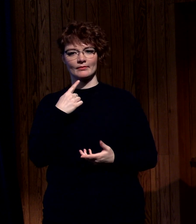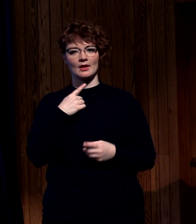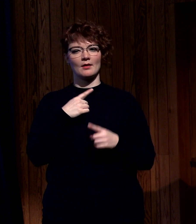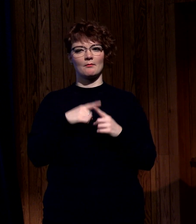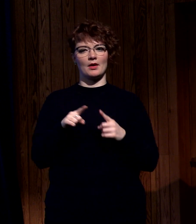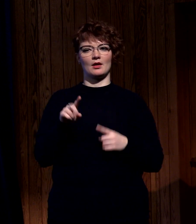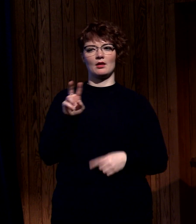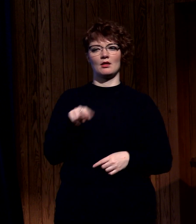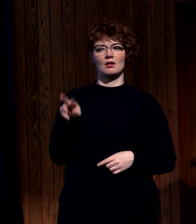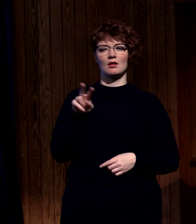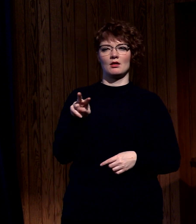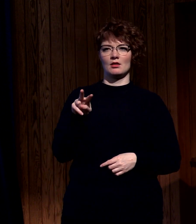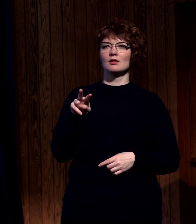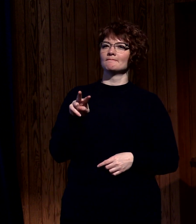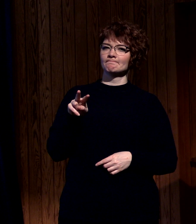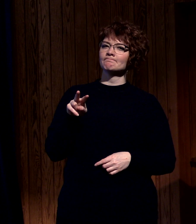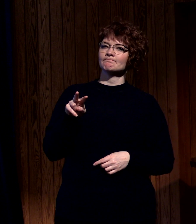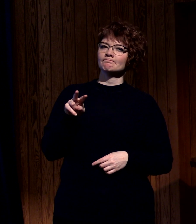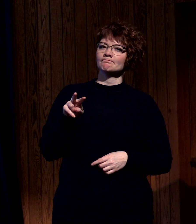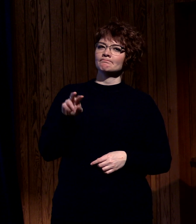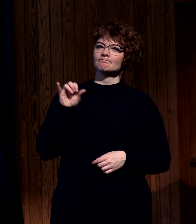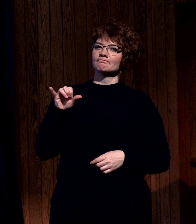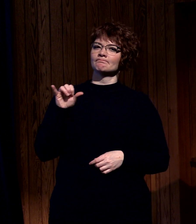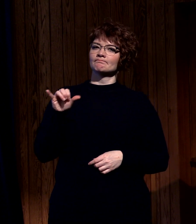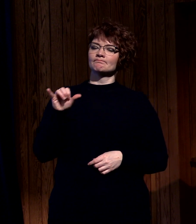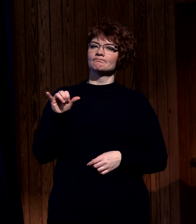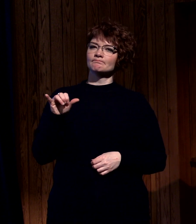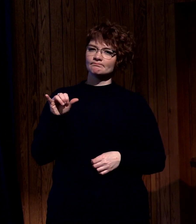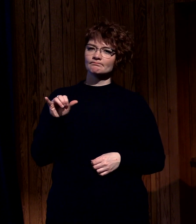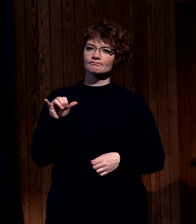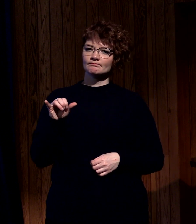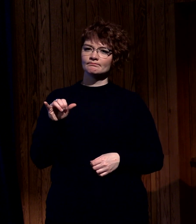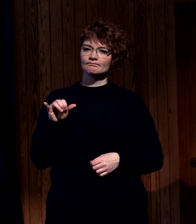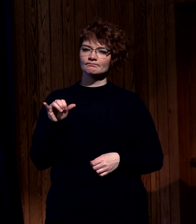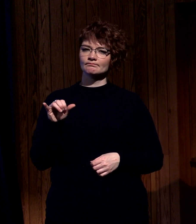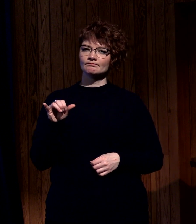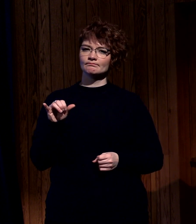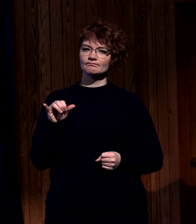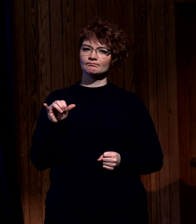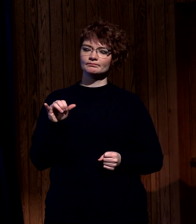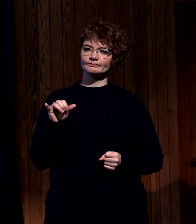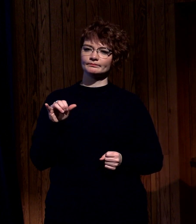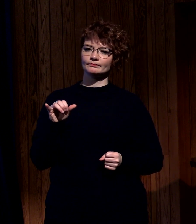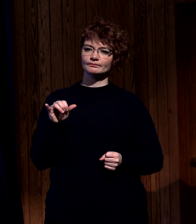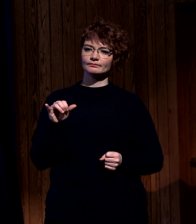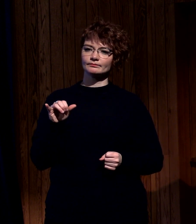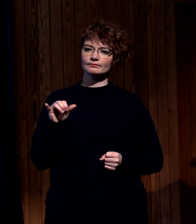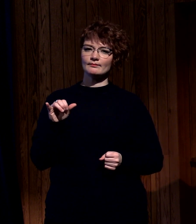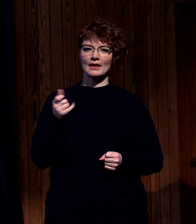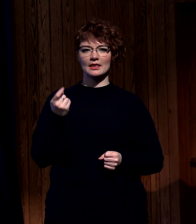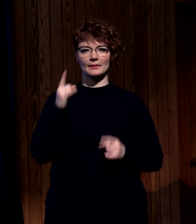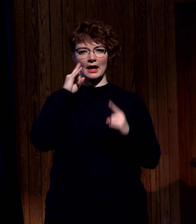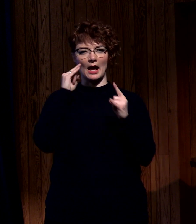dawns on me. And never dawns on me. The irony and beauty of how